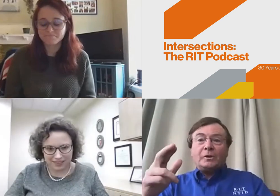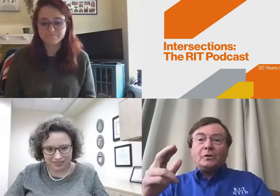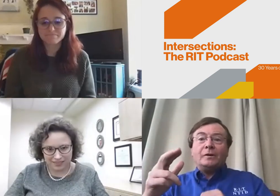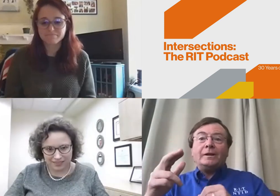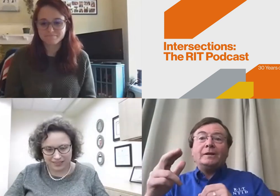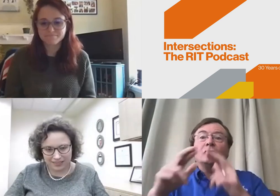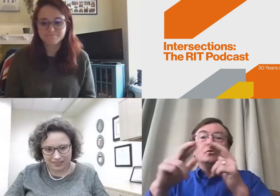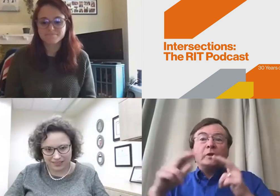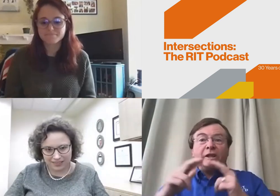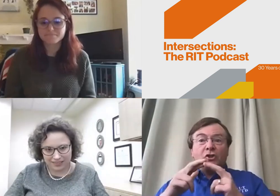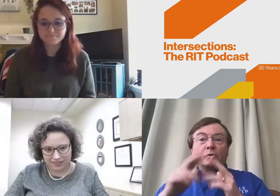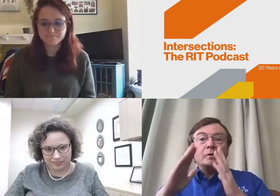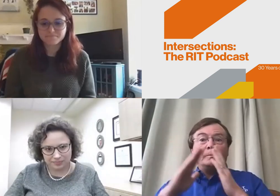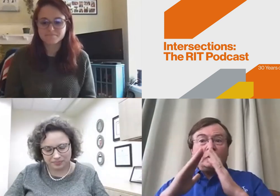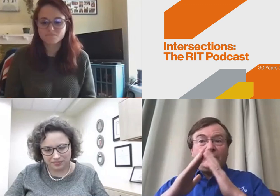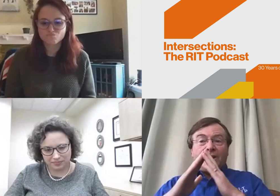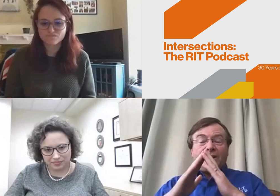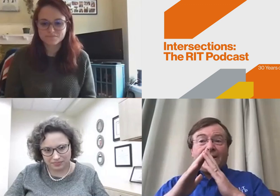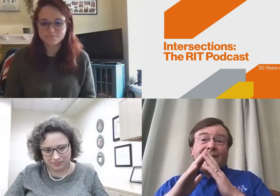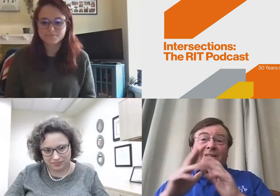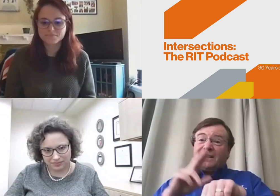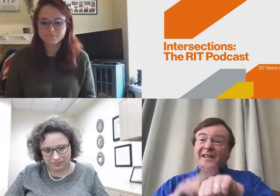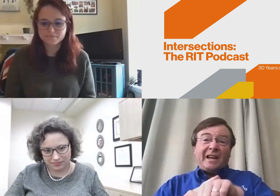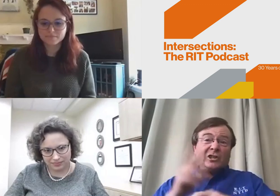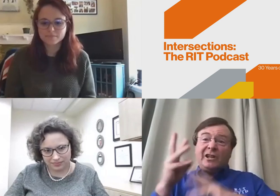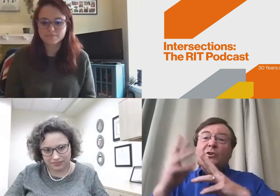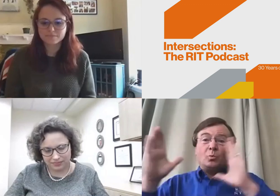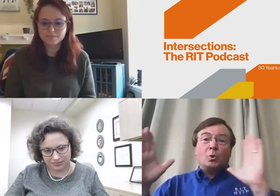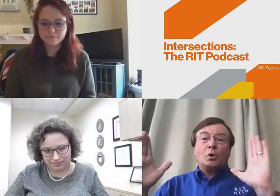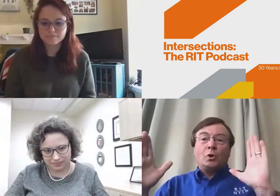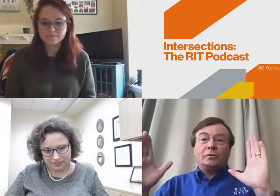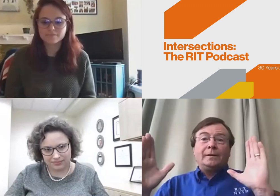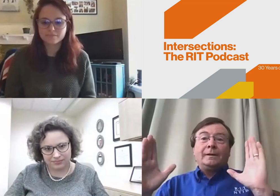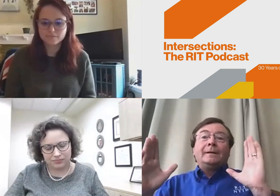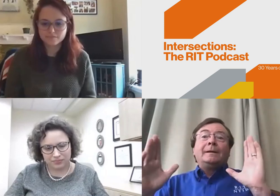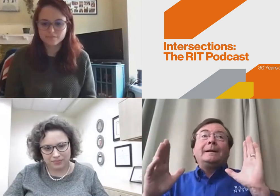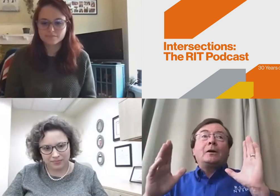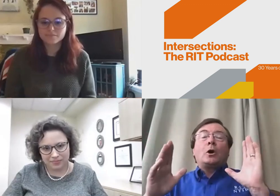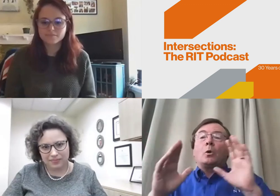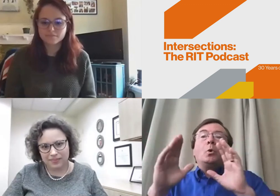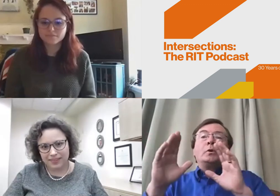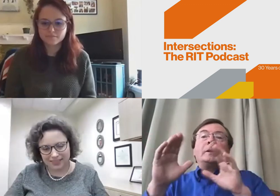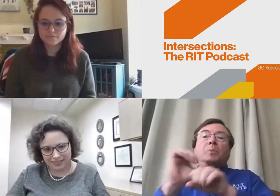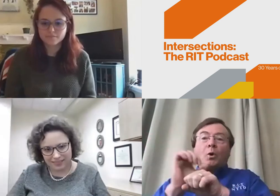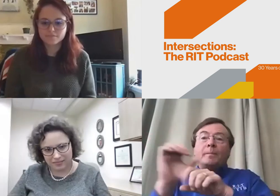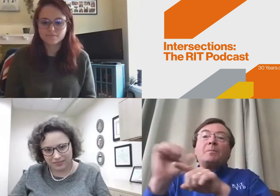community, to the regional community, to the nation, and the world in our own employment